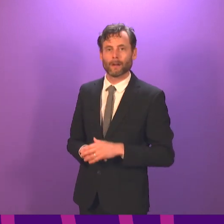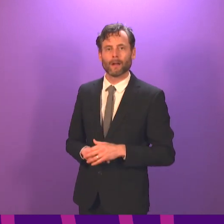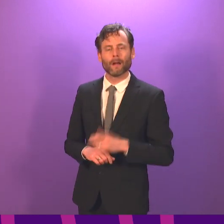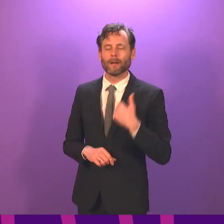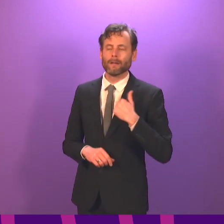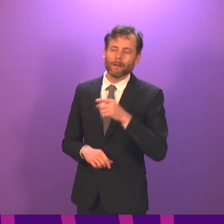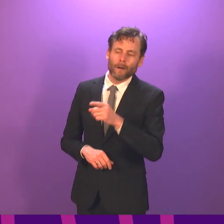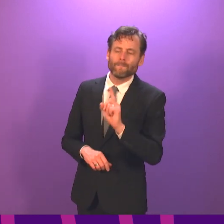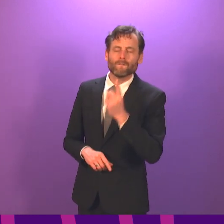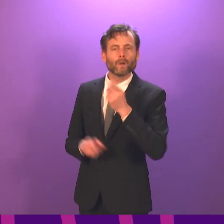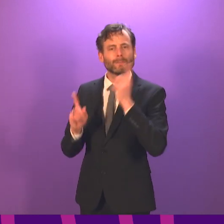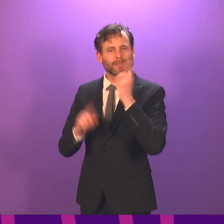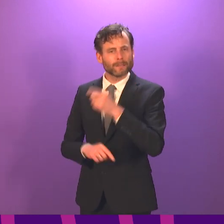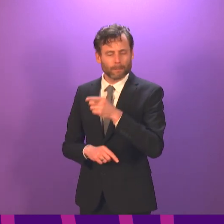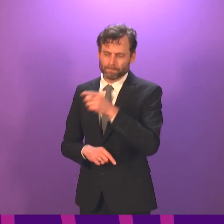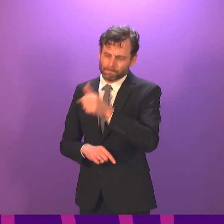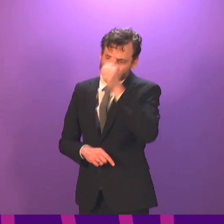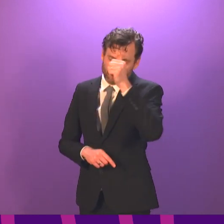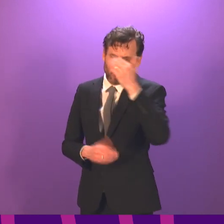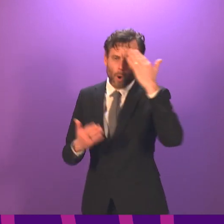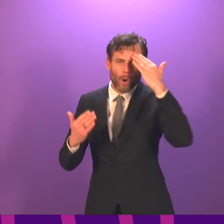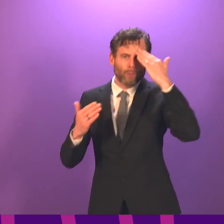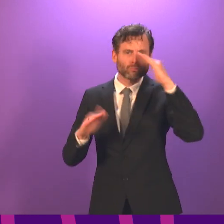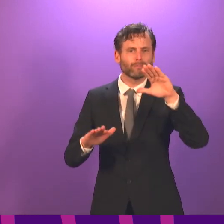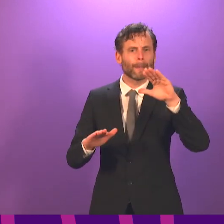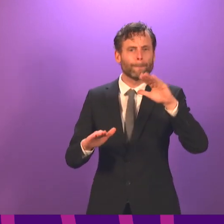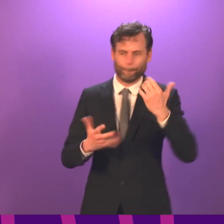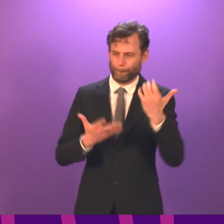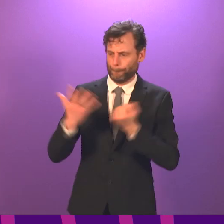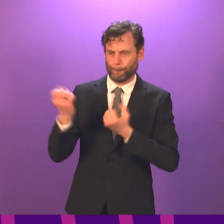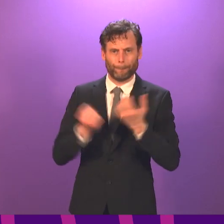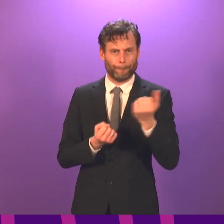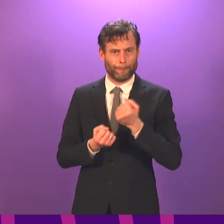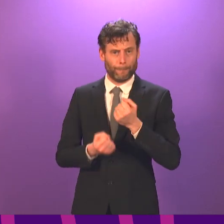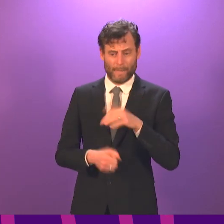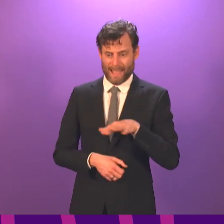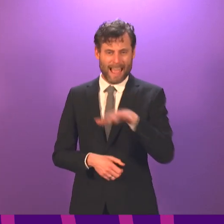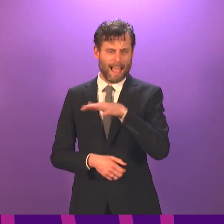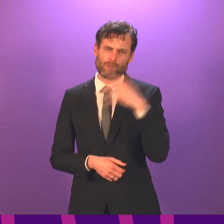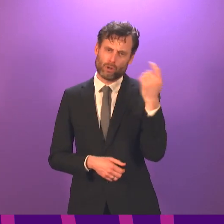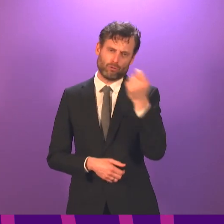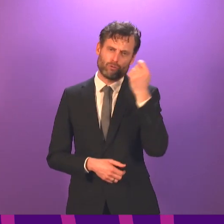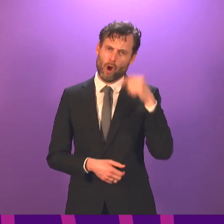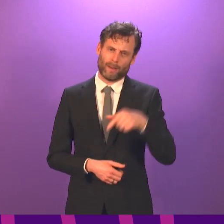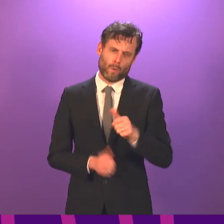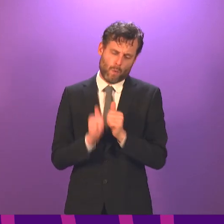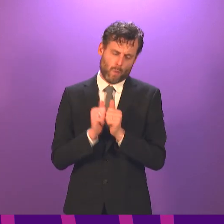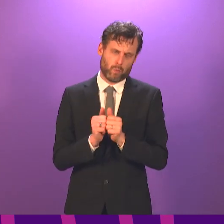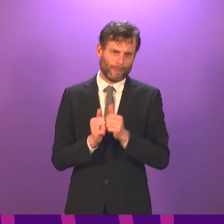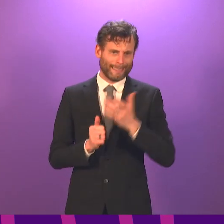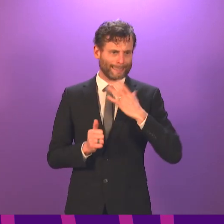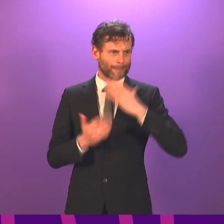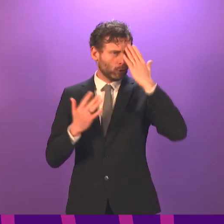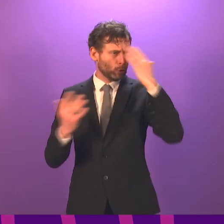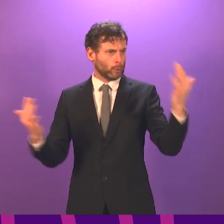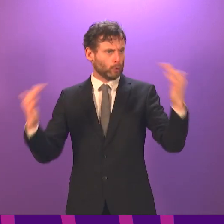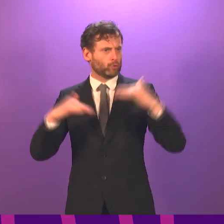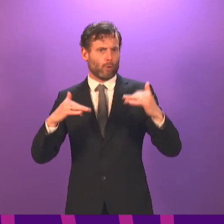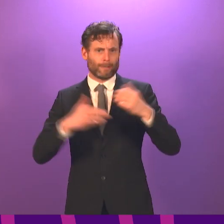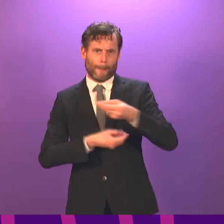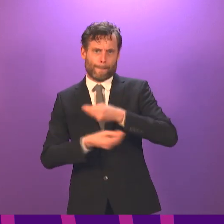industry is a crucial part of my Stirling constituency’s economy and that a large